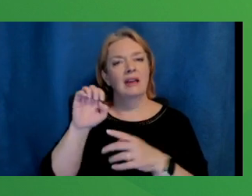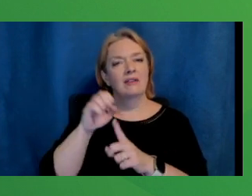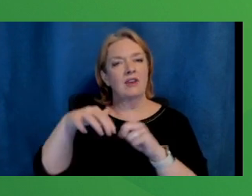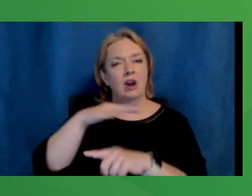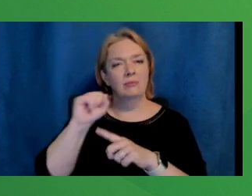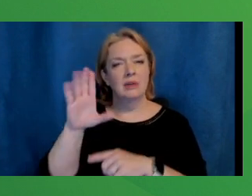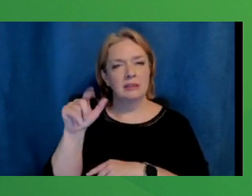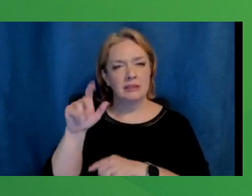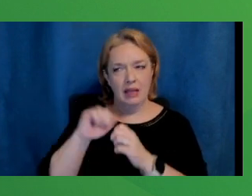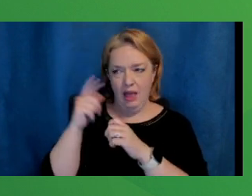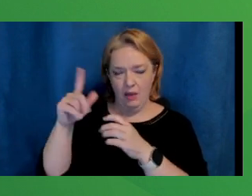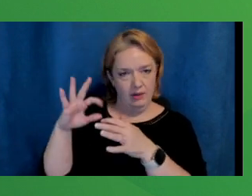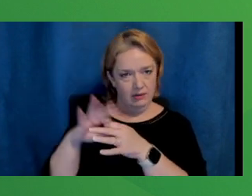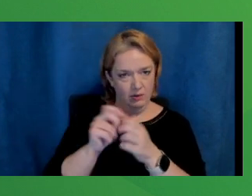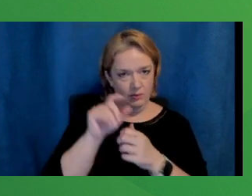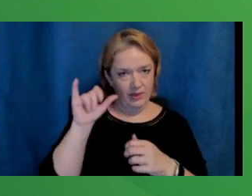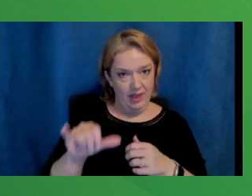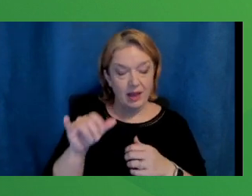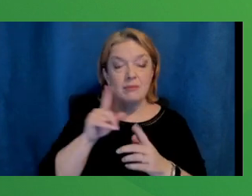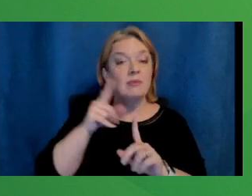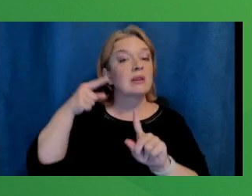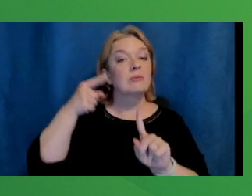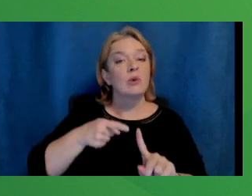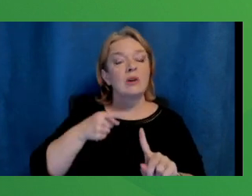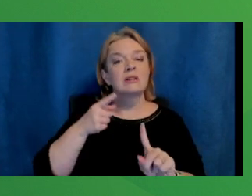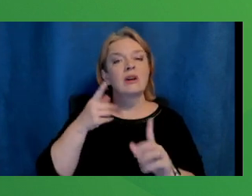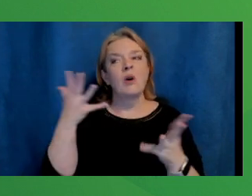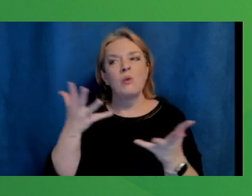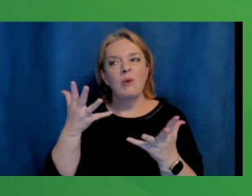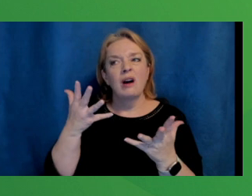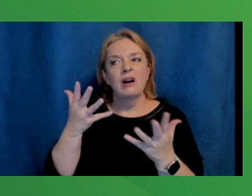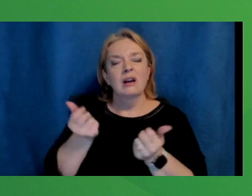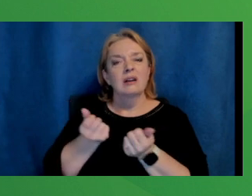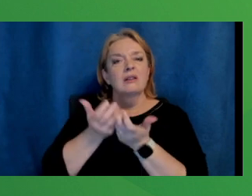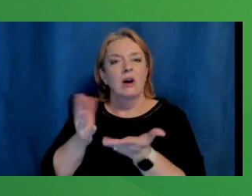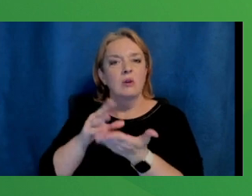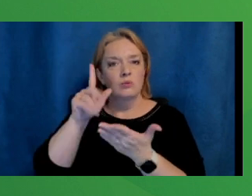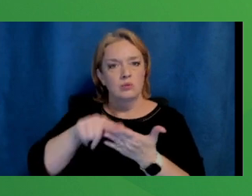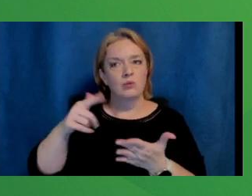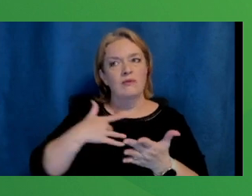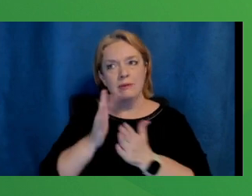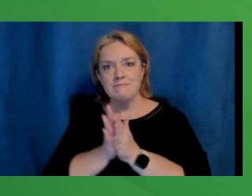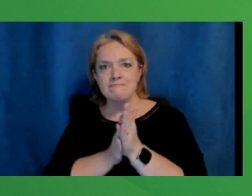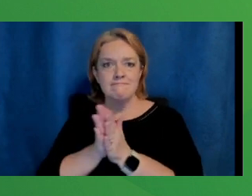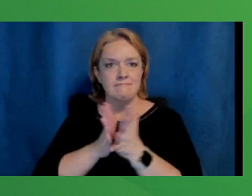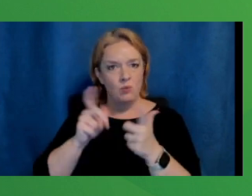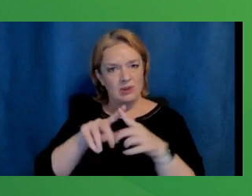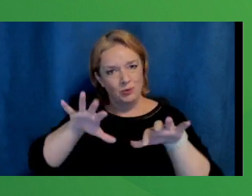students again to act responsibly informed? So, we gave them the scenario of building new